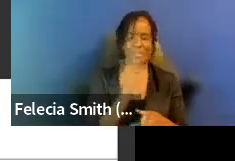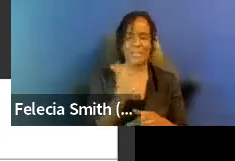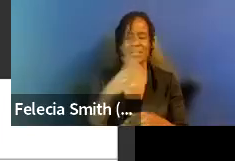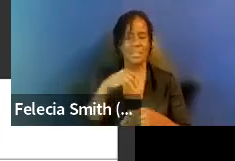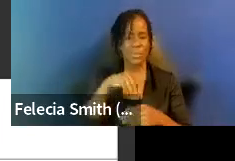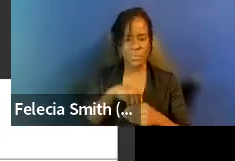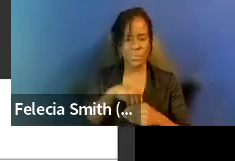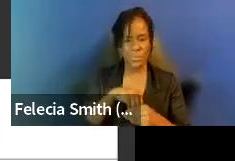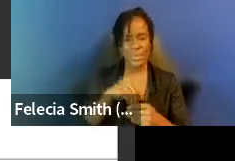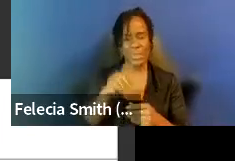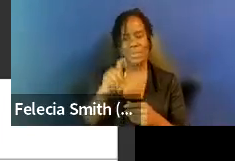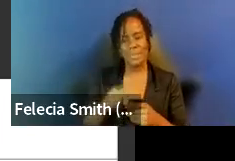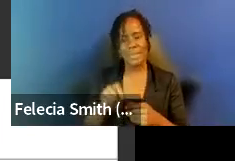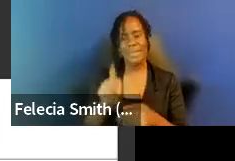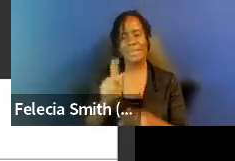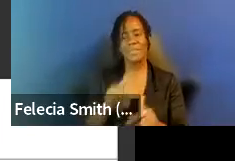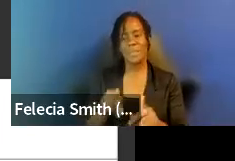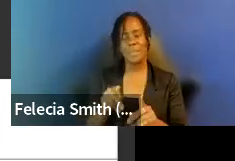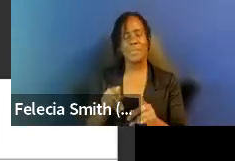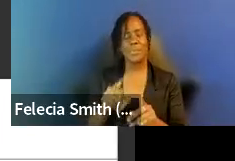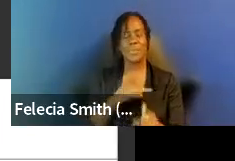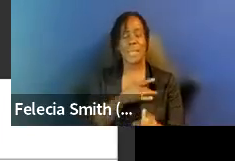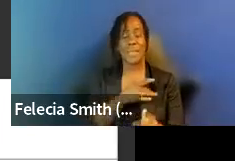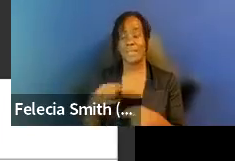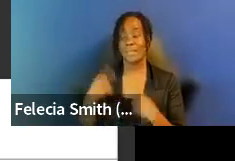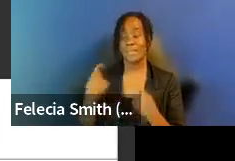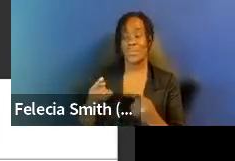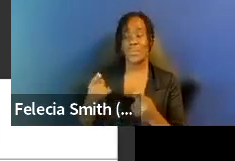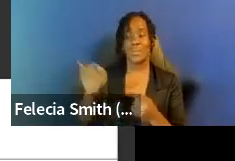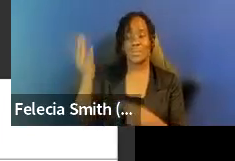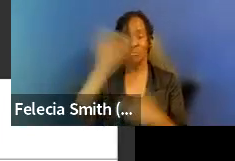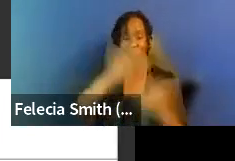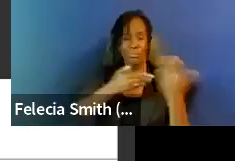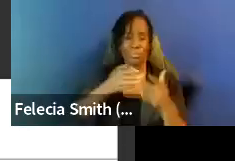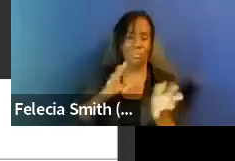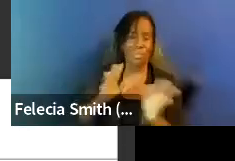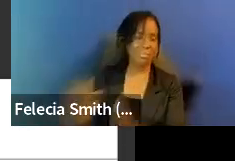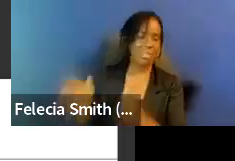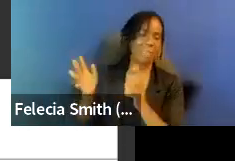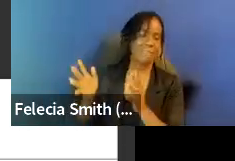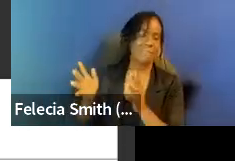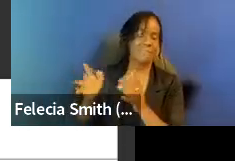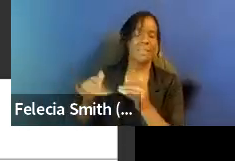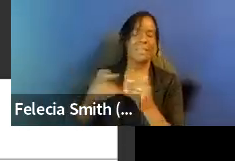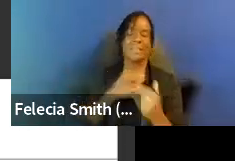One of the umbrellas is design consideration. For the most part, telehealth solutions are